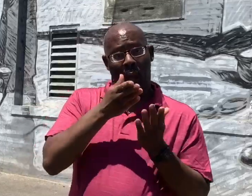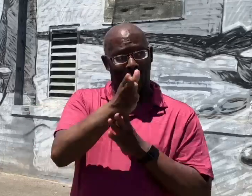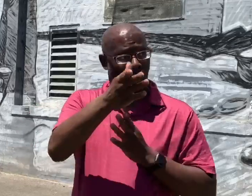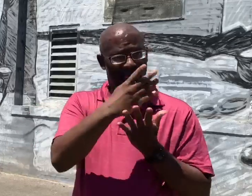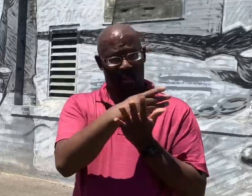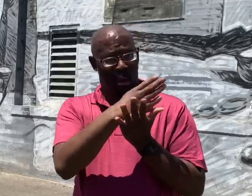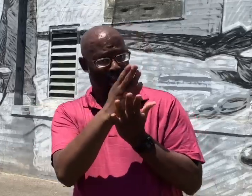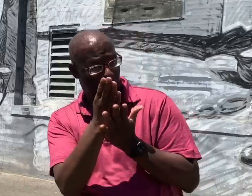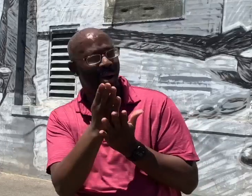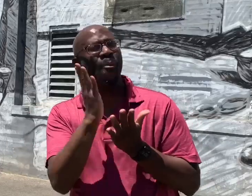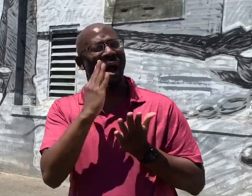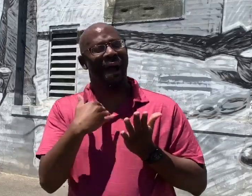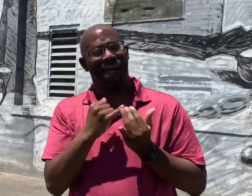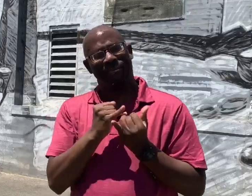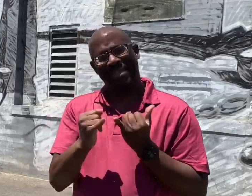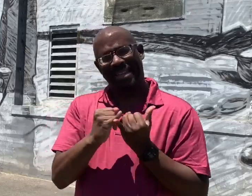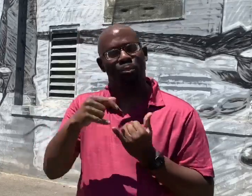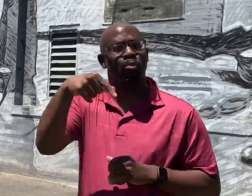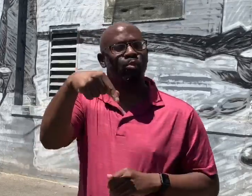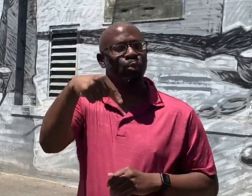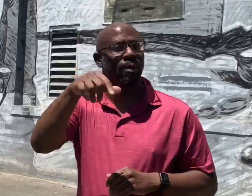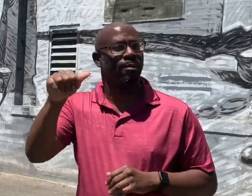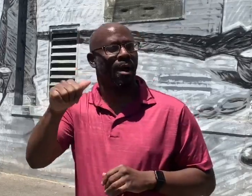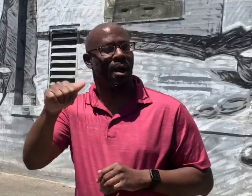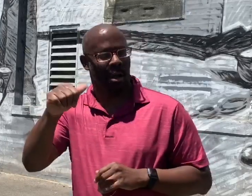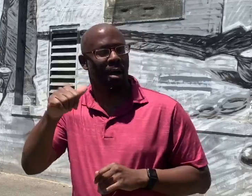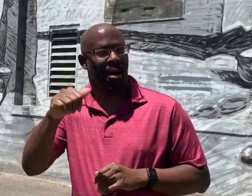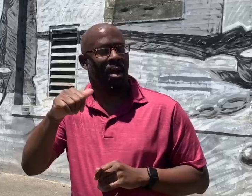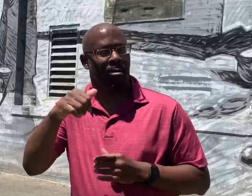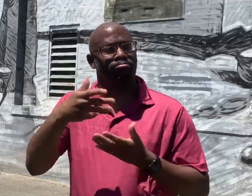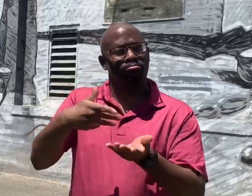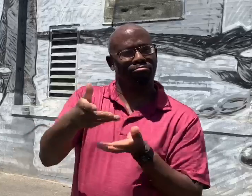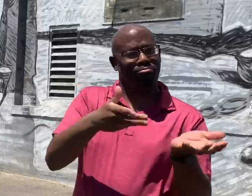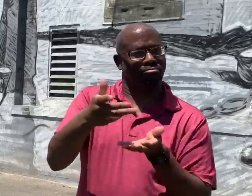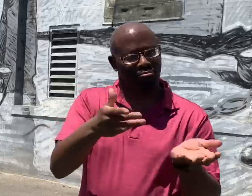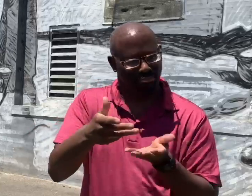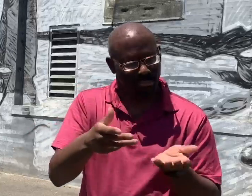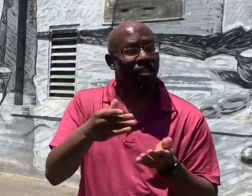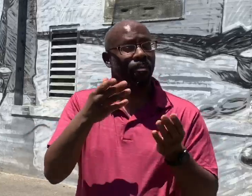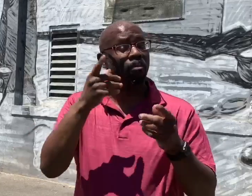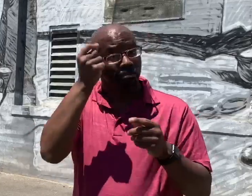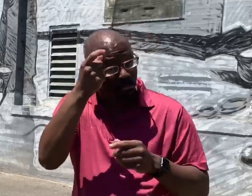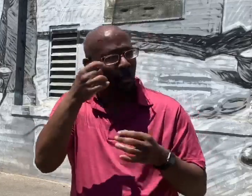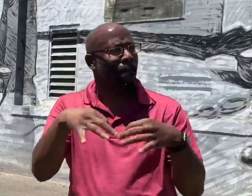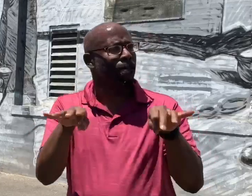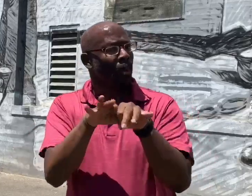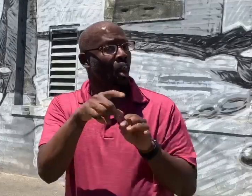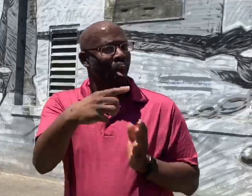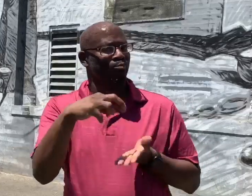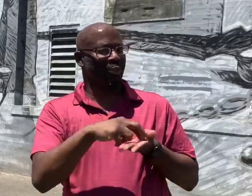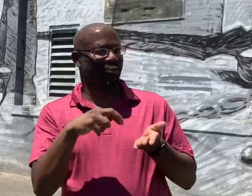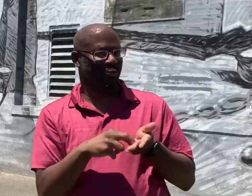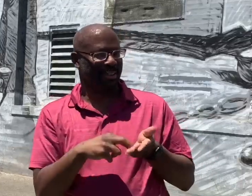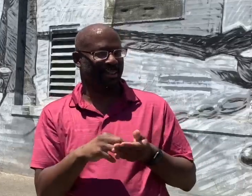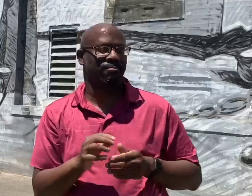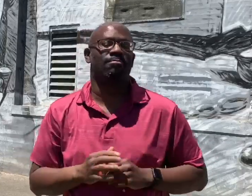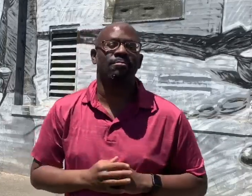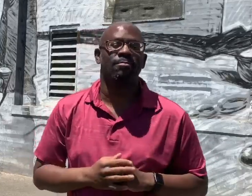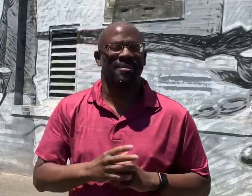We will offer interactive Q&A at the end of panel discussion. It is important that you need to register and be able to participate in Q & A session.